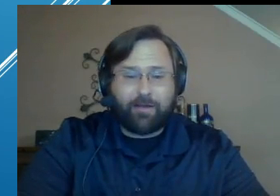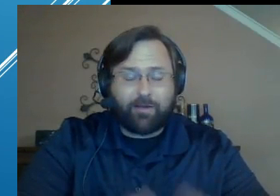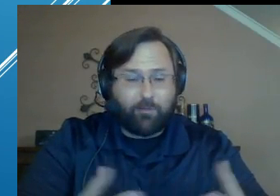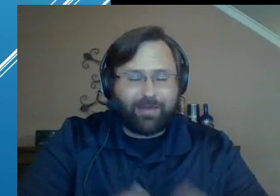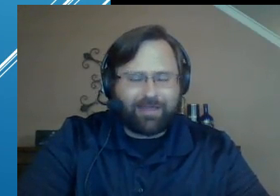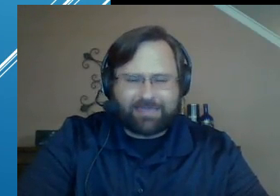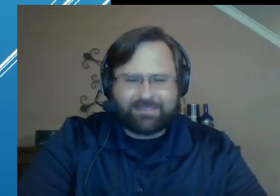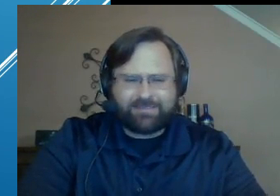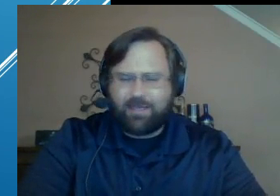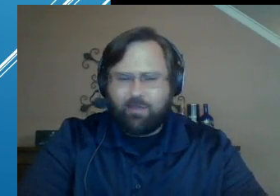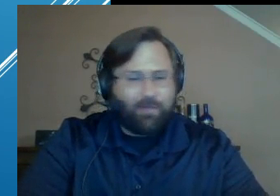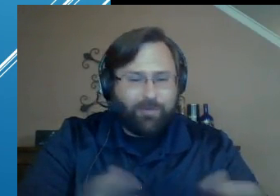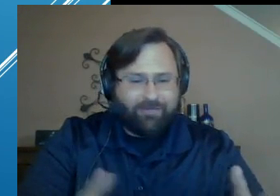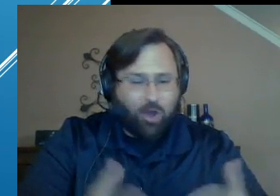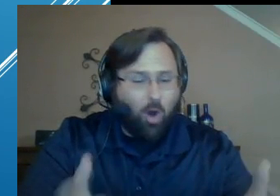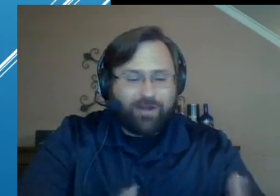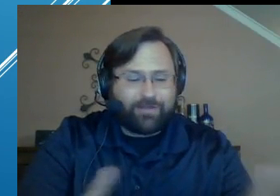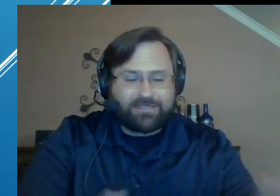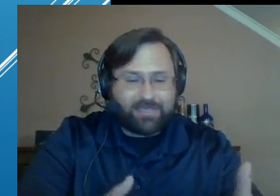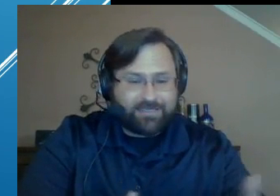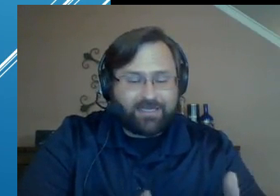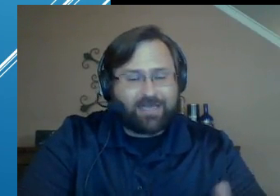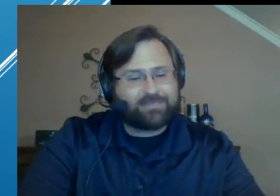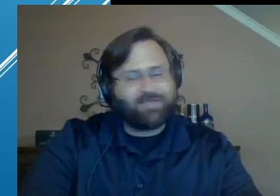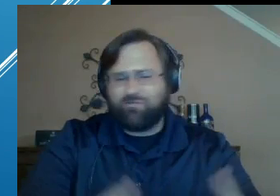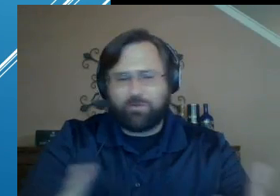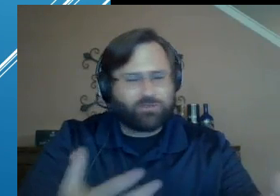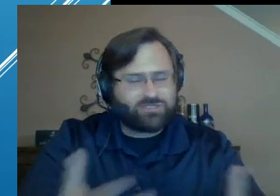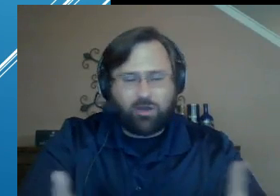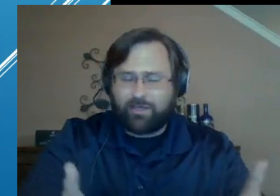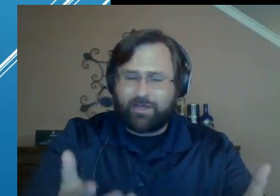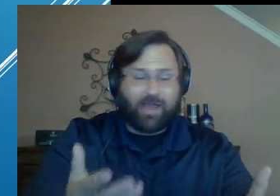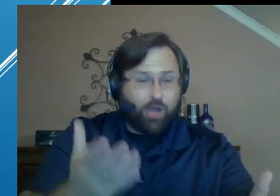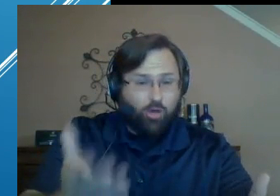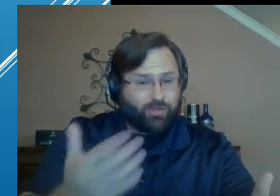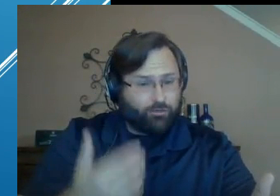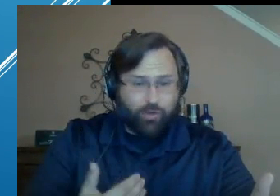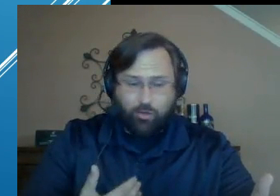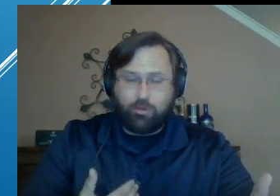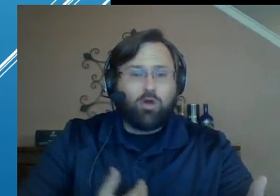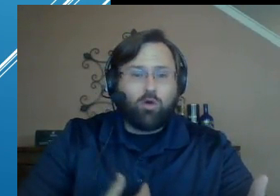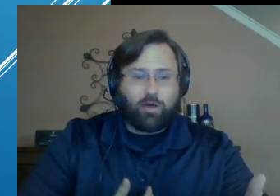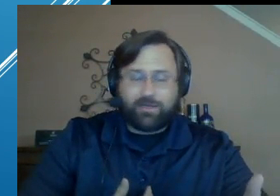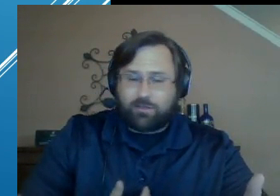one of my classes maybe we haven't already been discussing the class itself but we're just talking and i know that you know what